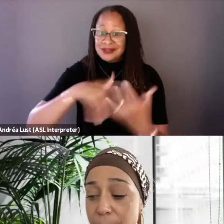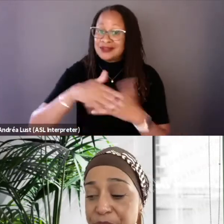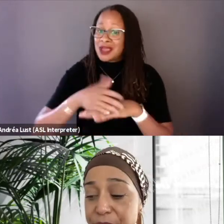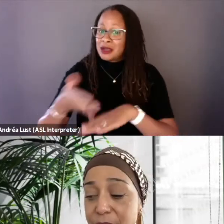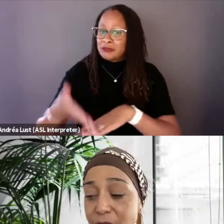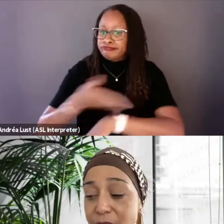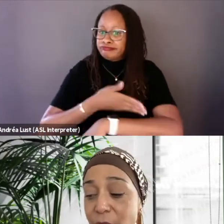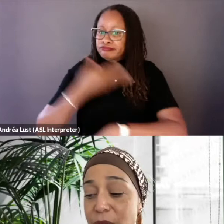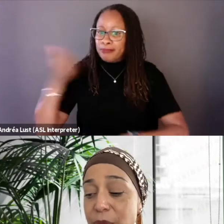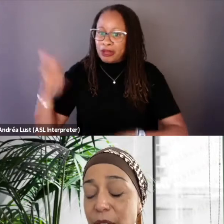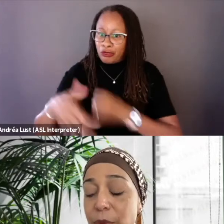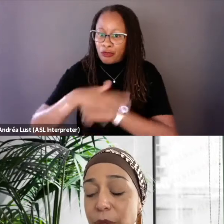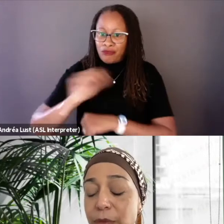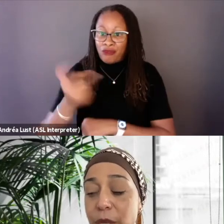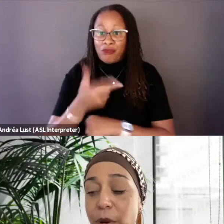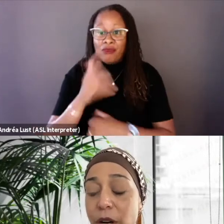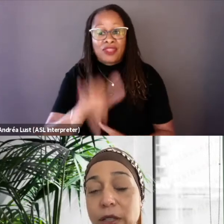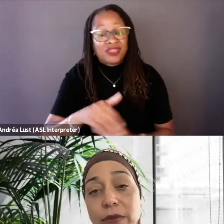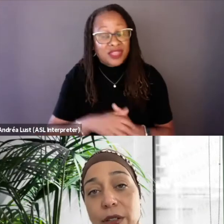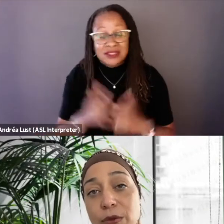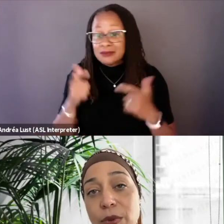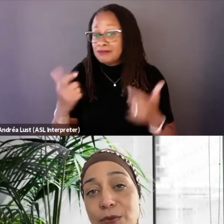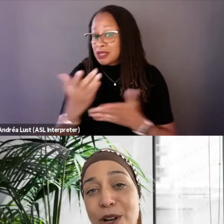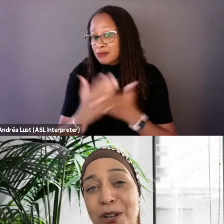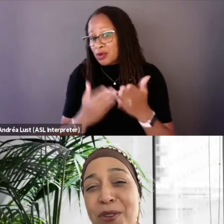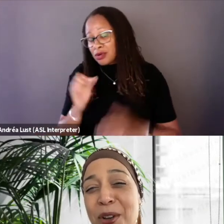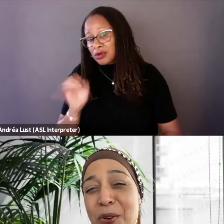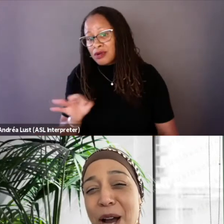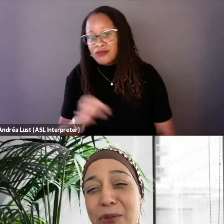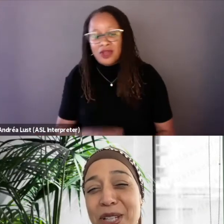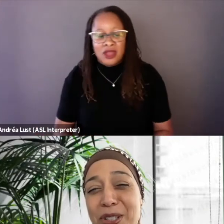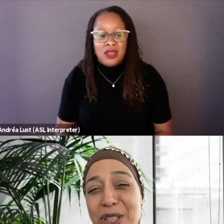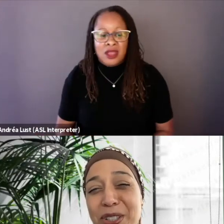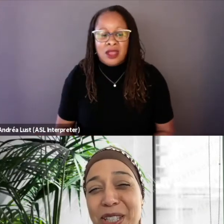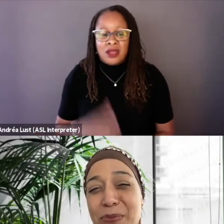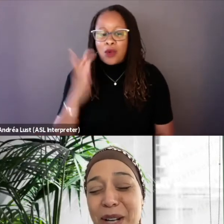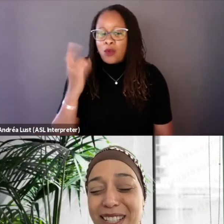That was a big part of why we undertook this project.